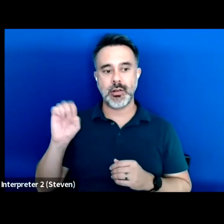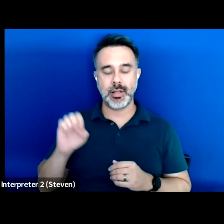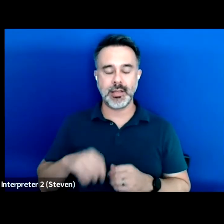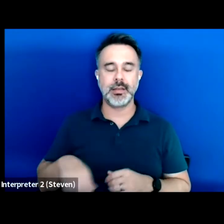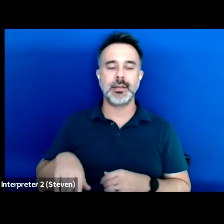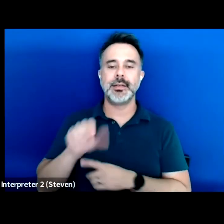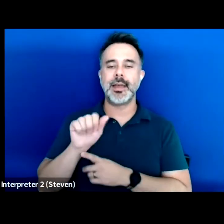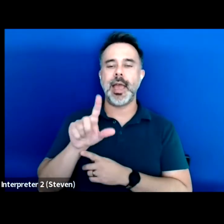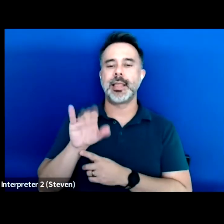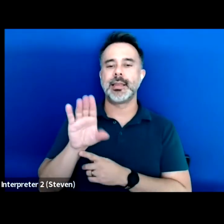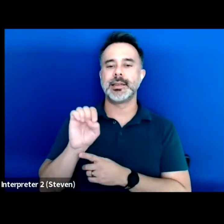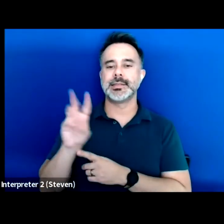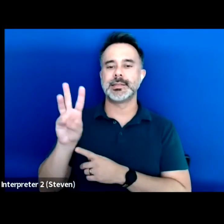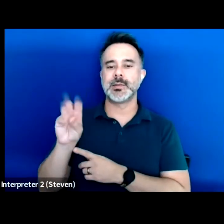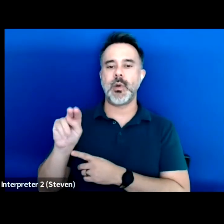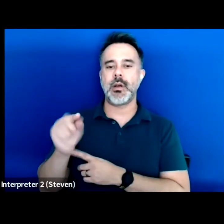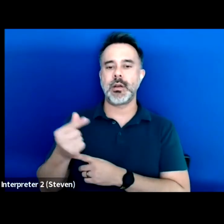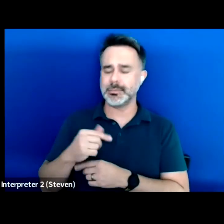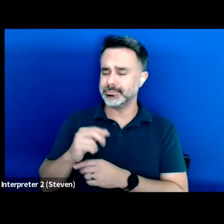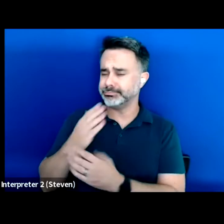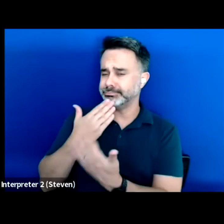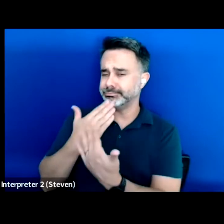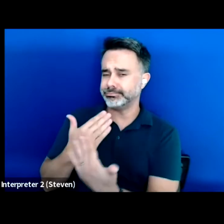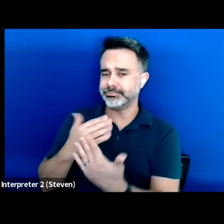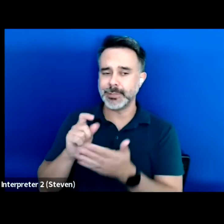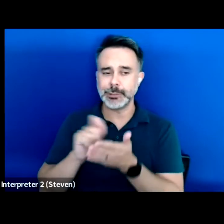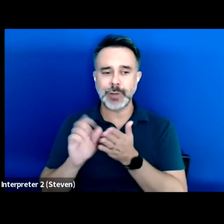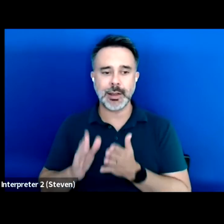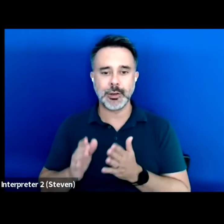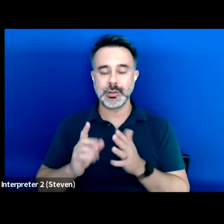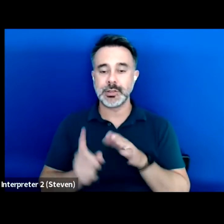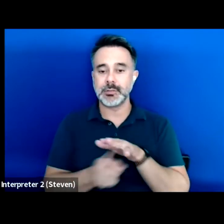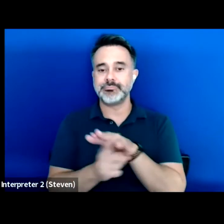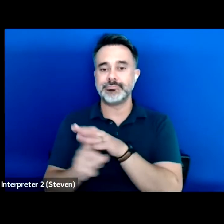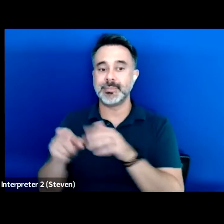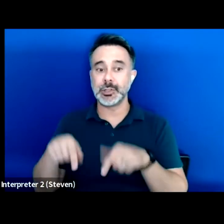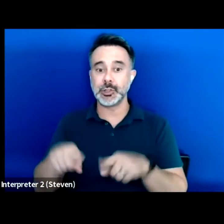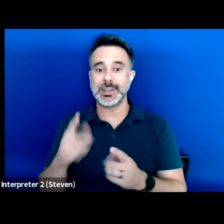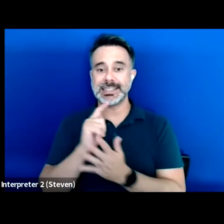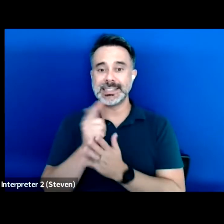of many nations including the Mississaugas of the Credit, the Anishinabek, the Chippewa,